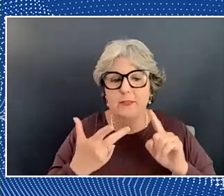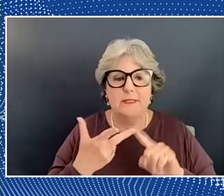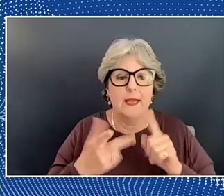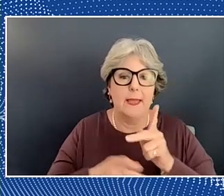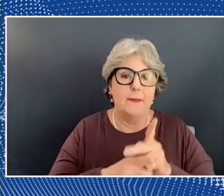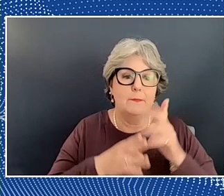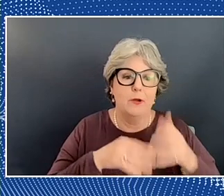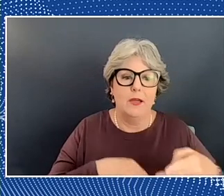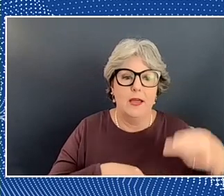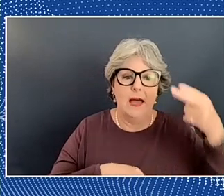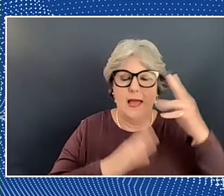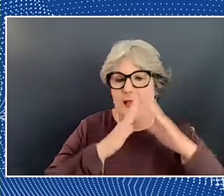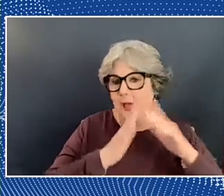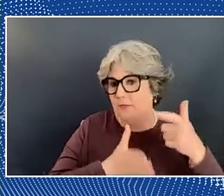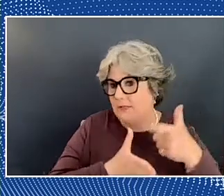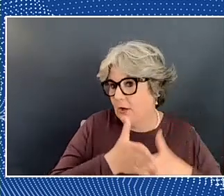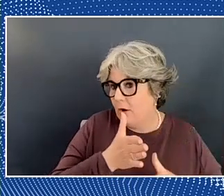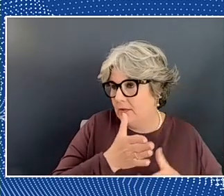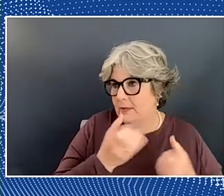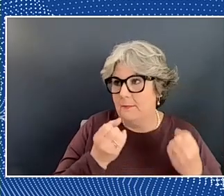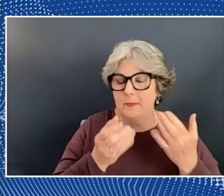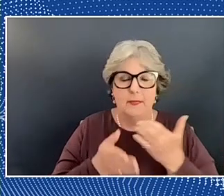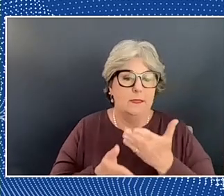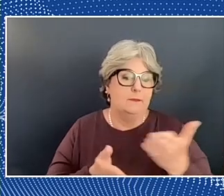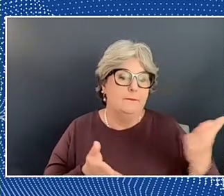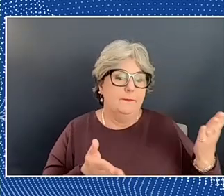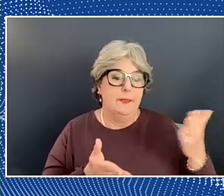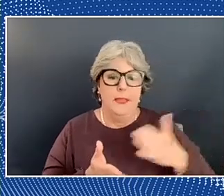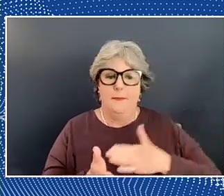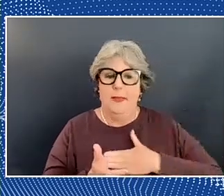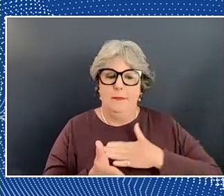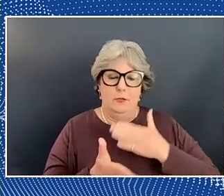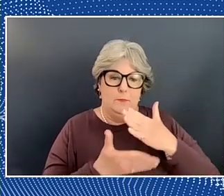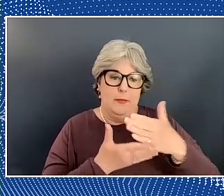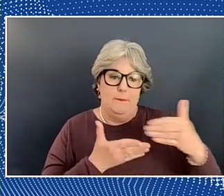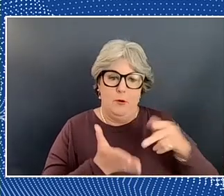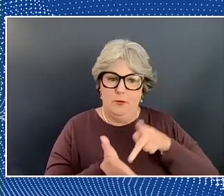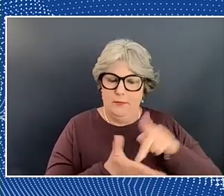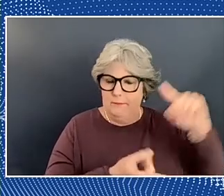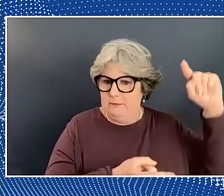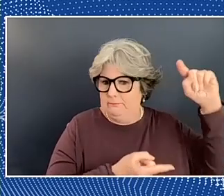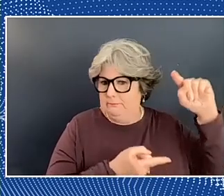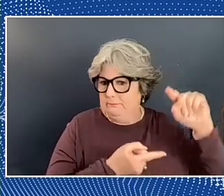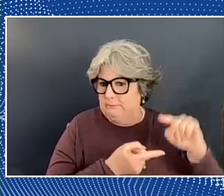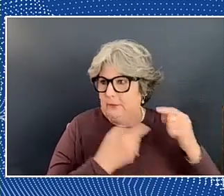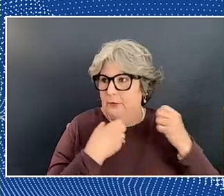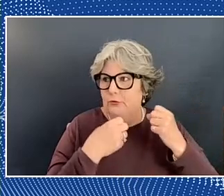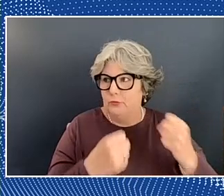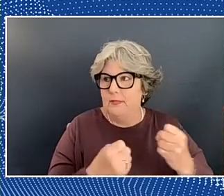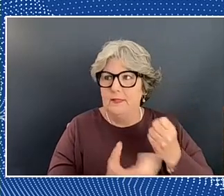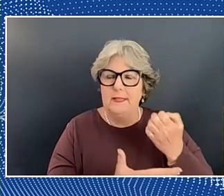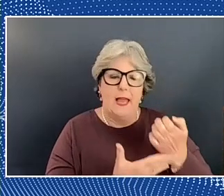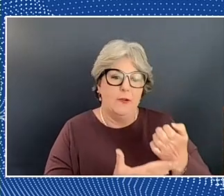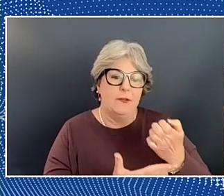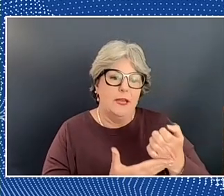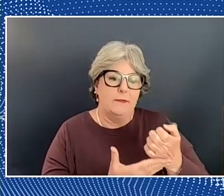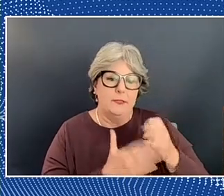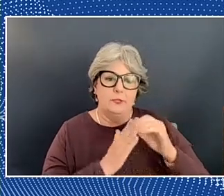housing costs. Like many borrowers, I am happy to do my part in paying down debt and strengthening our economy. Student loan debt relief and the